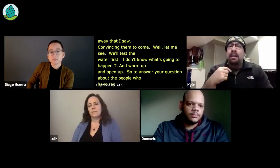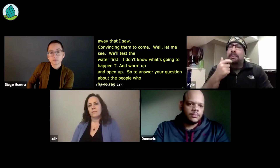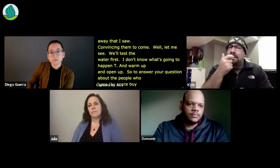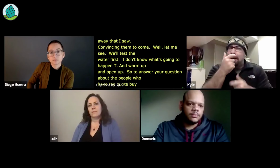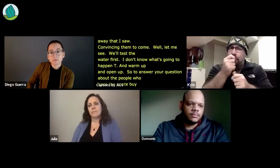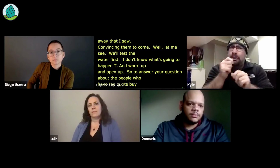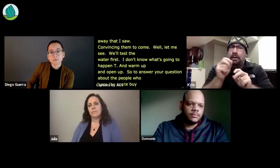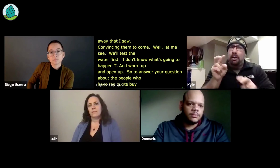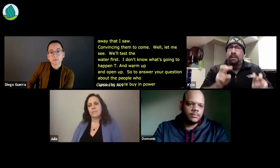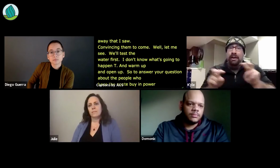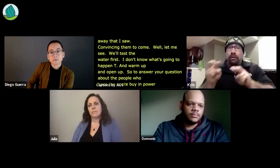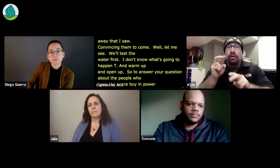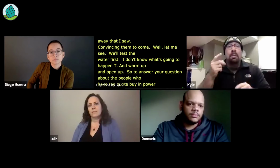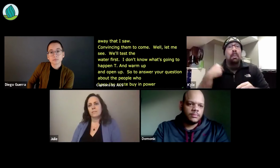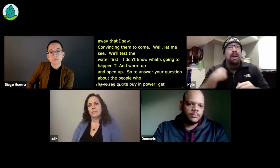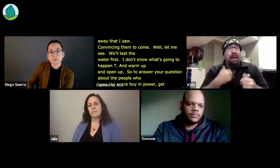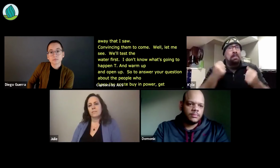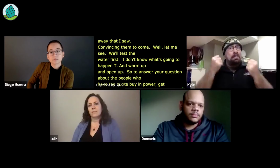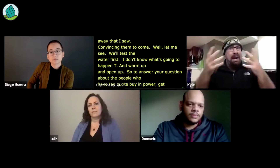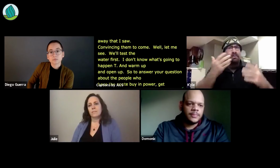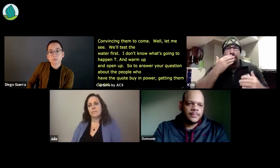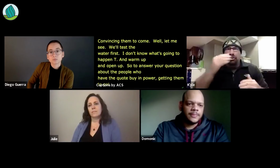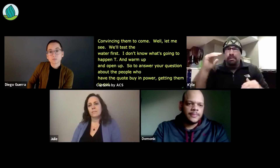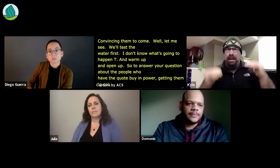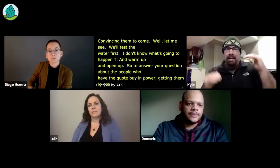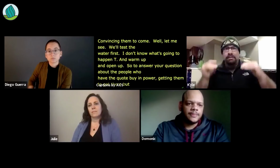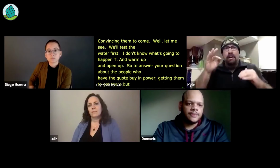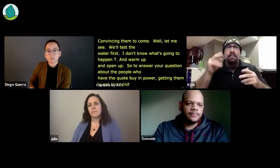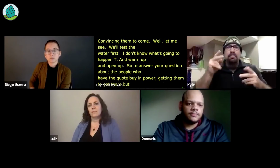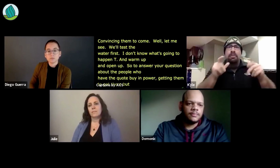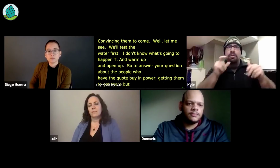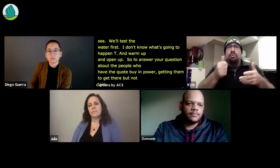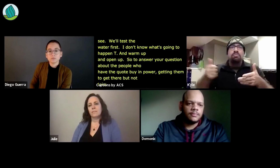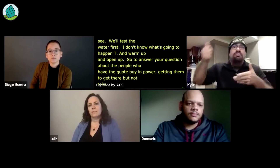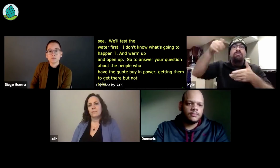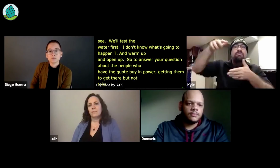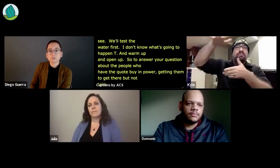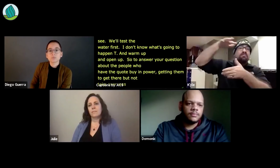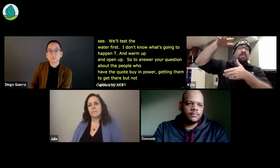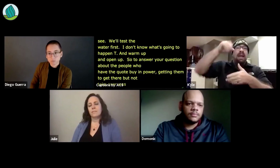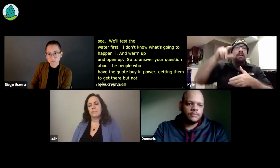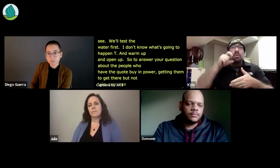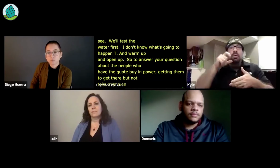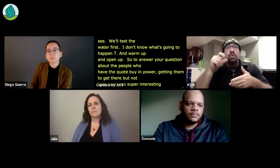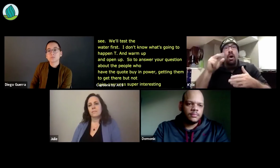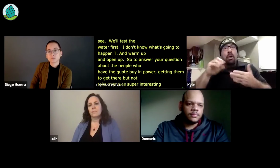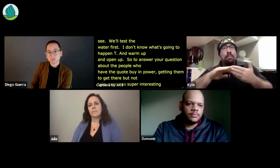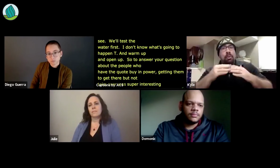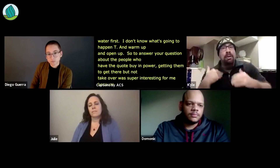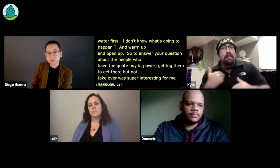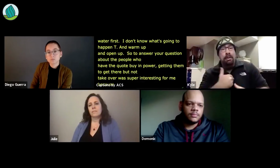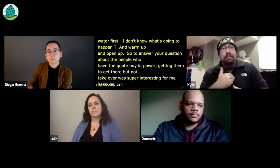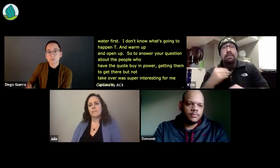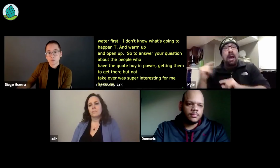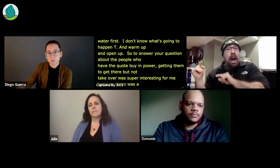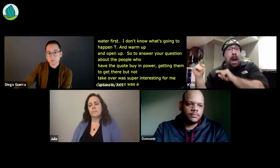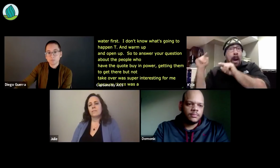take over was super interesting for me because there was a good balance of people who are kind of the higher ups in those agencies and who are also community members who